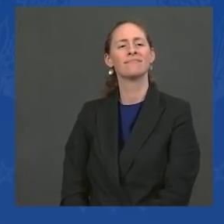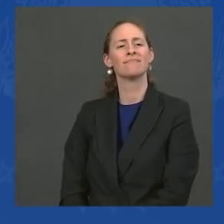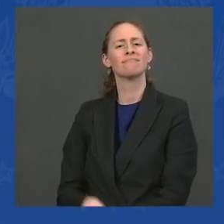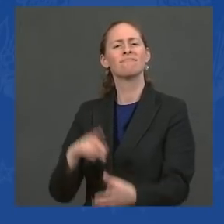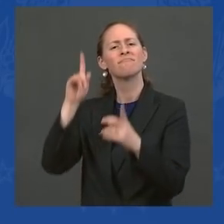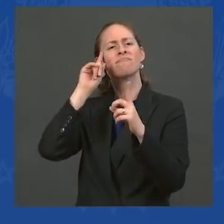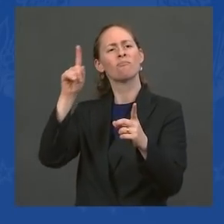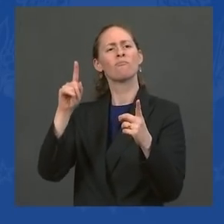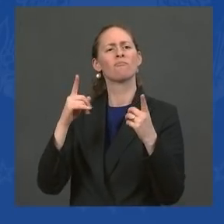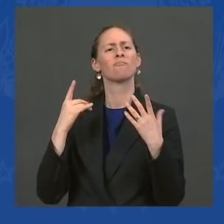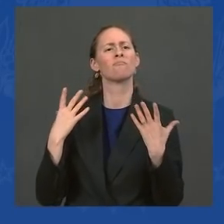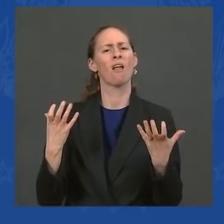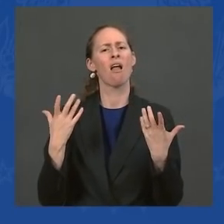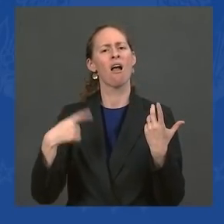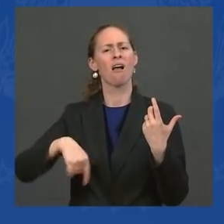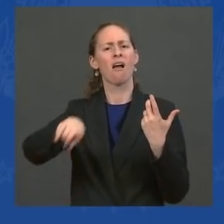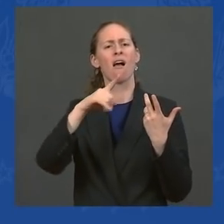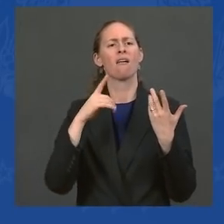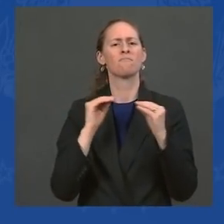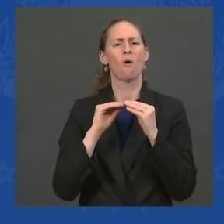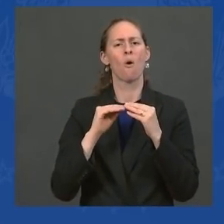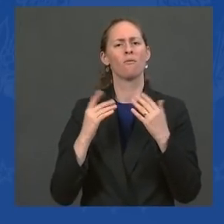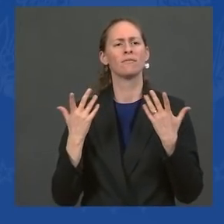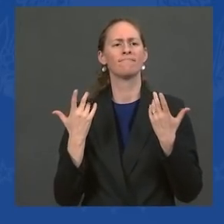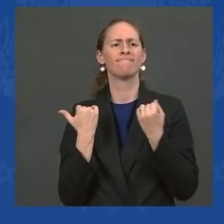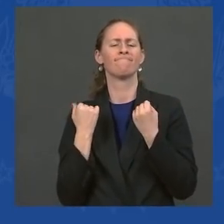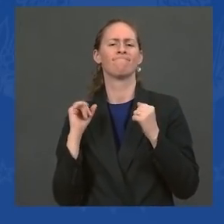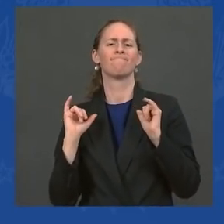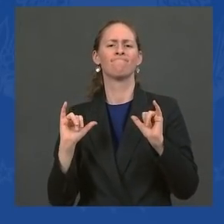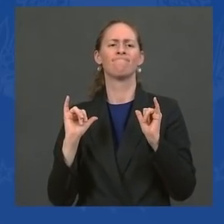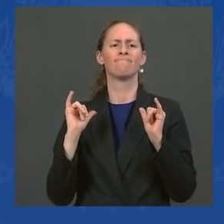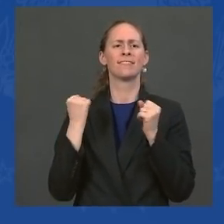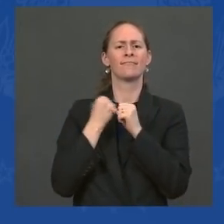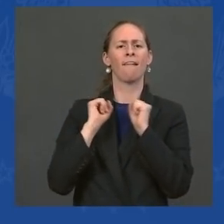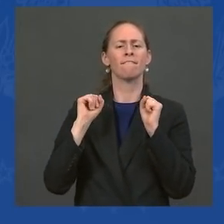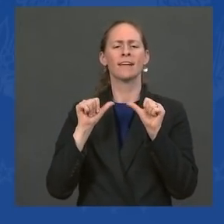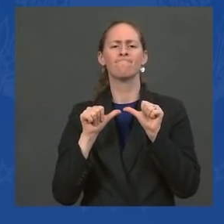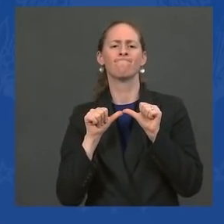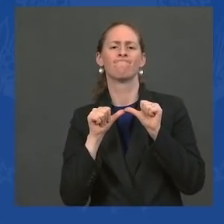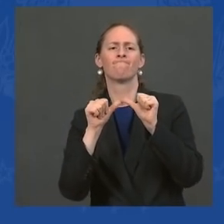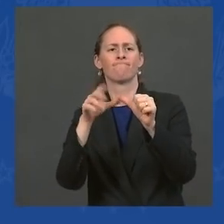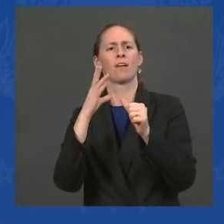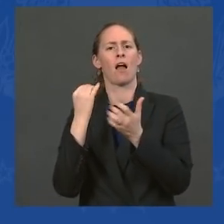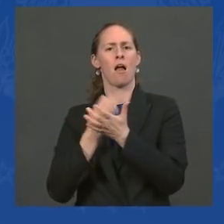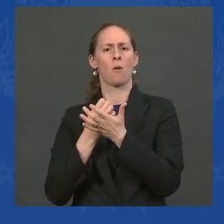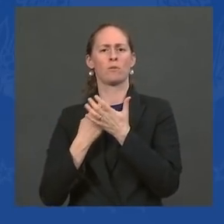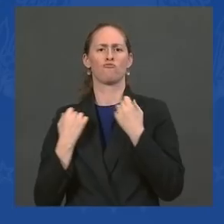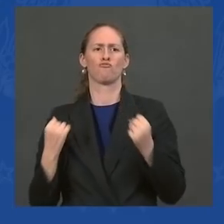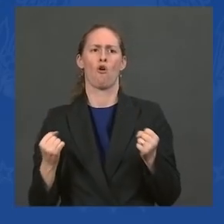one where we strengthen our economy and pass on a healthy planet to our children and our grandchildren.